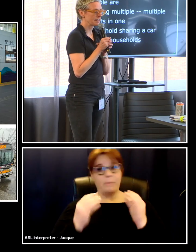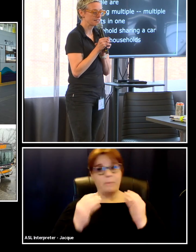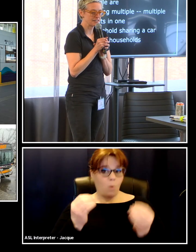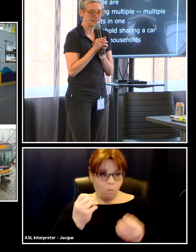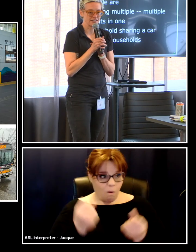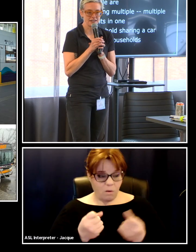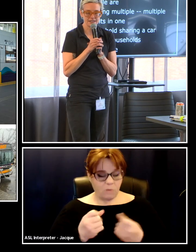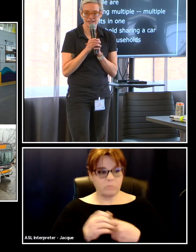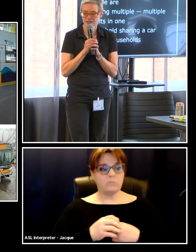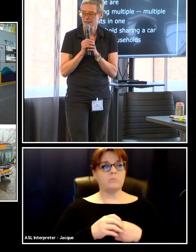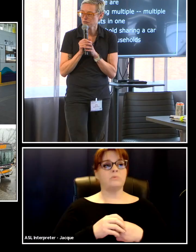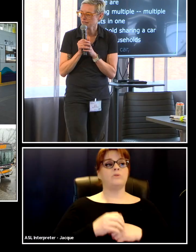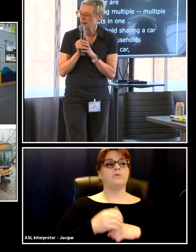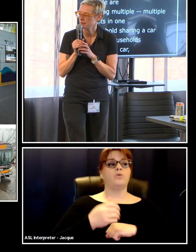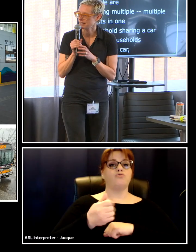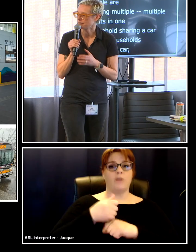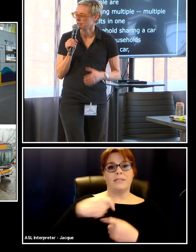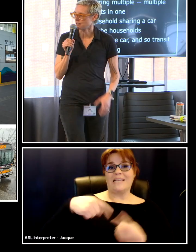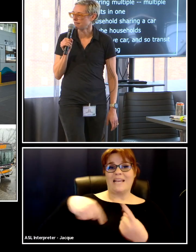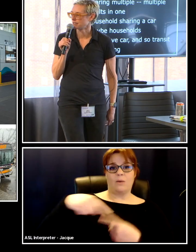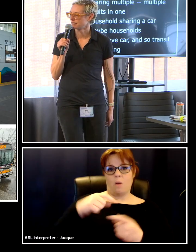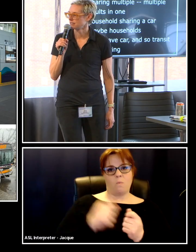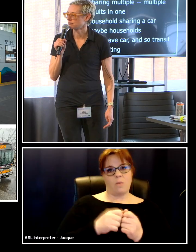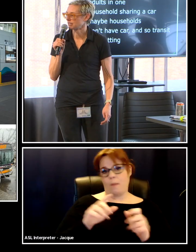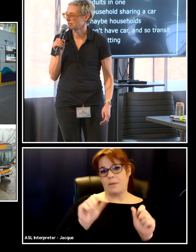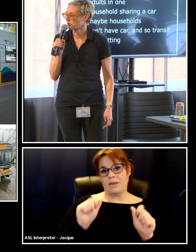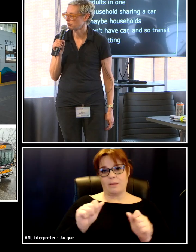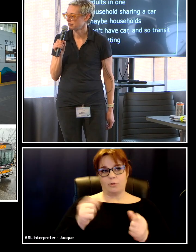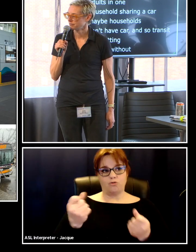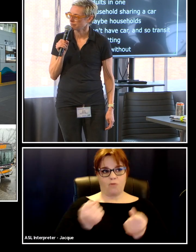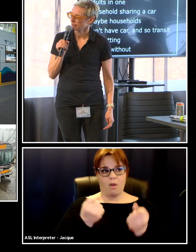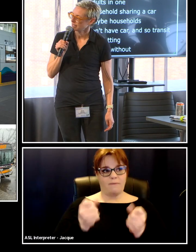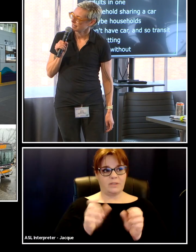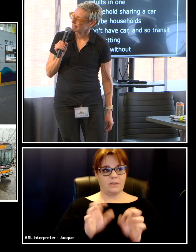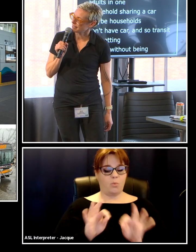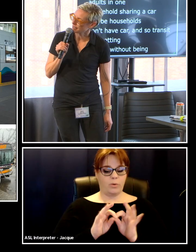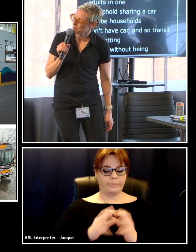transit and and getting around without being able to drive is is really important. And then on the